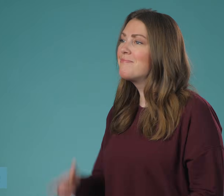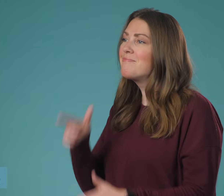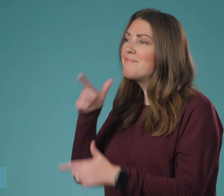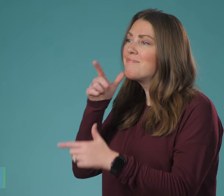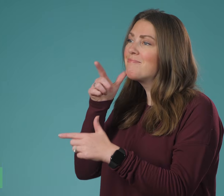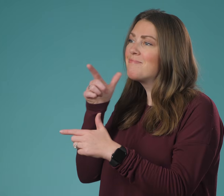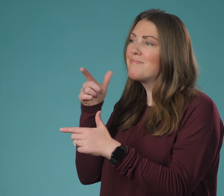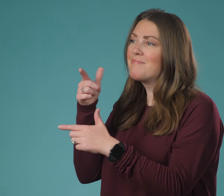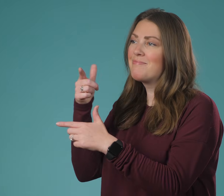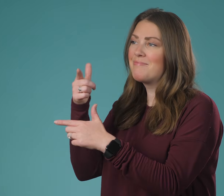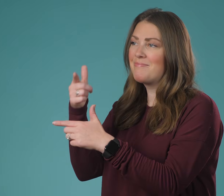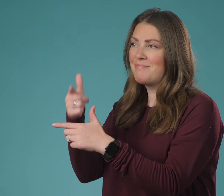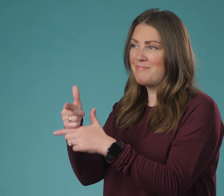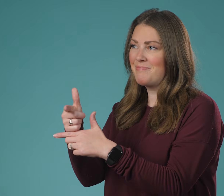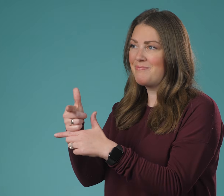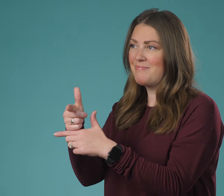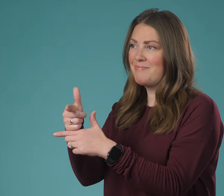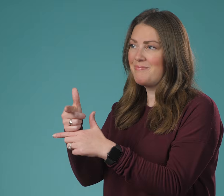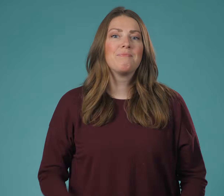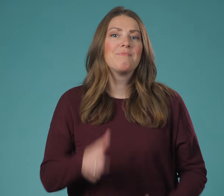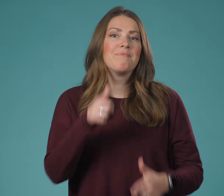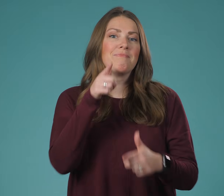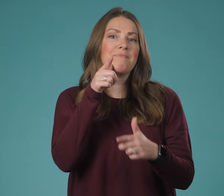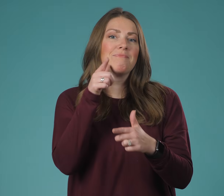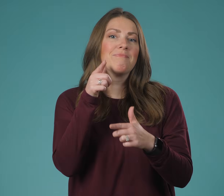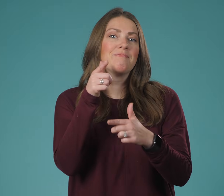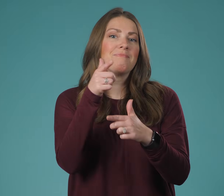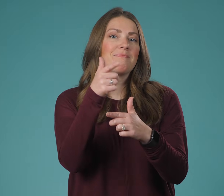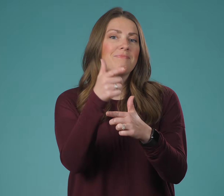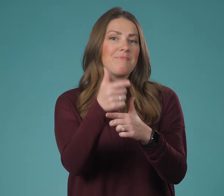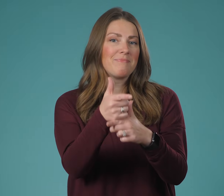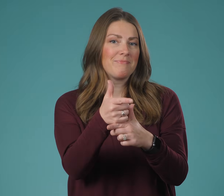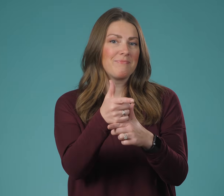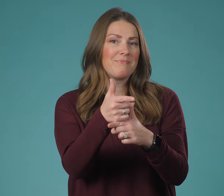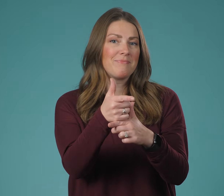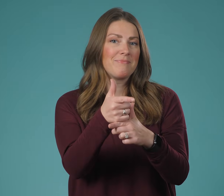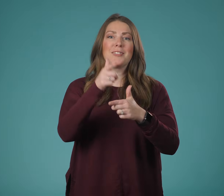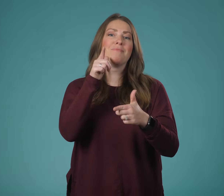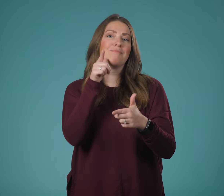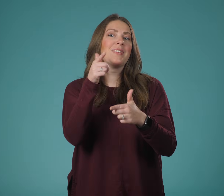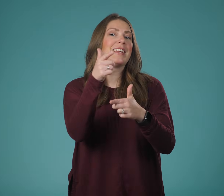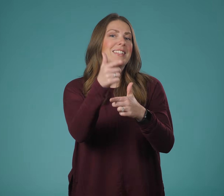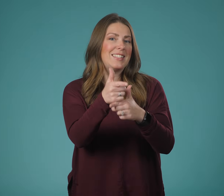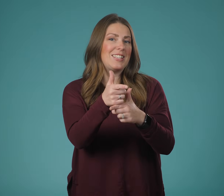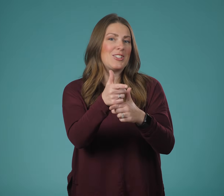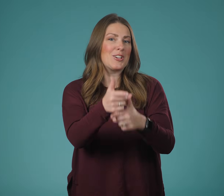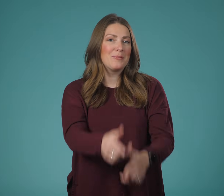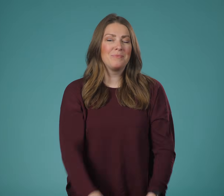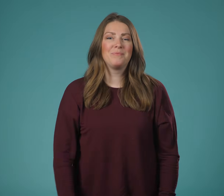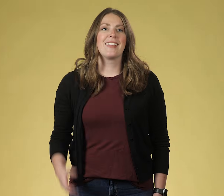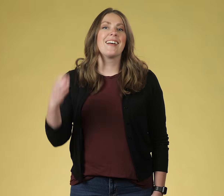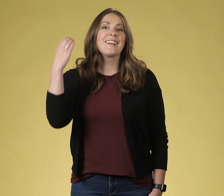You have L-shaped hands coming from your chin down to your non-dominant hand. Sister.